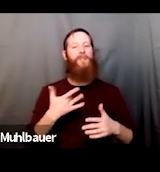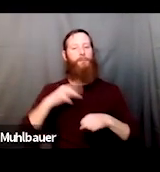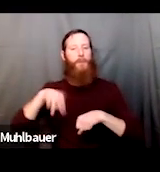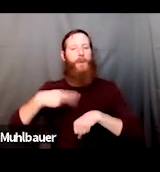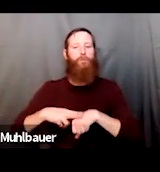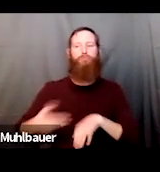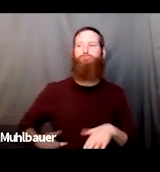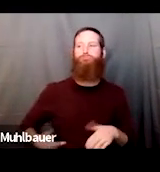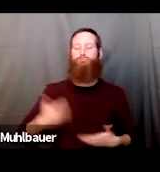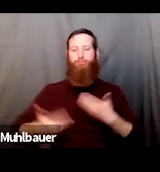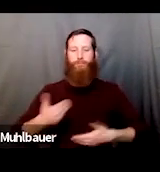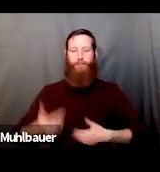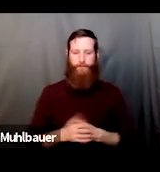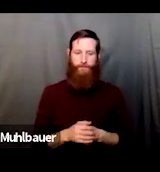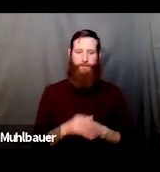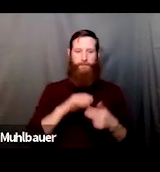Additionally I would like to encourage all of you to take an avalanche rescue course or an Aiare level one course.